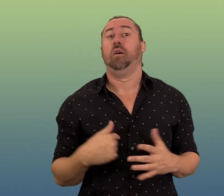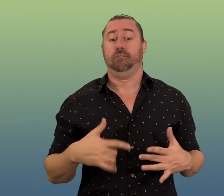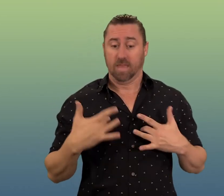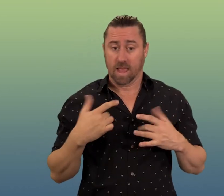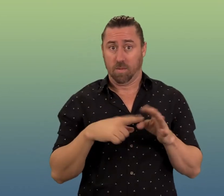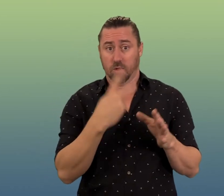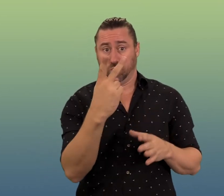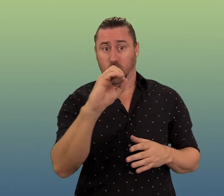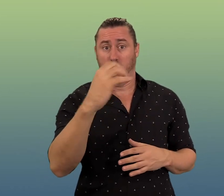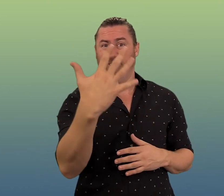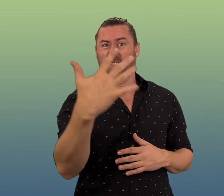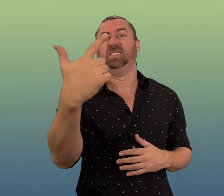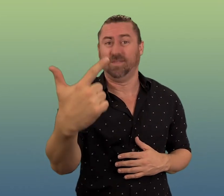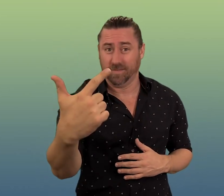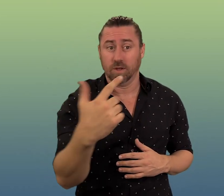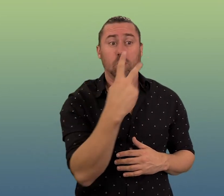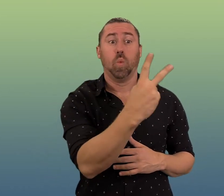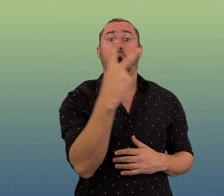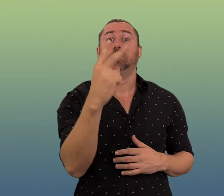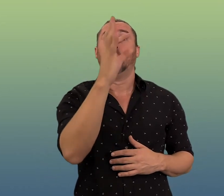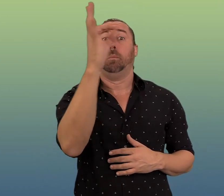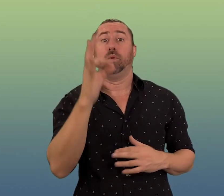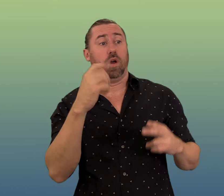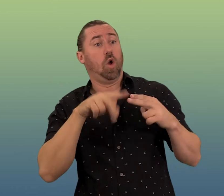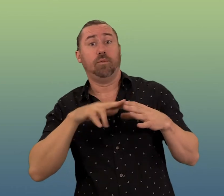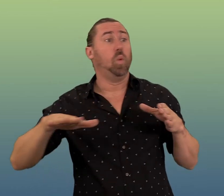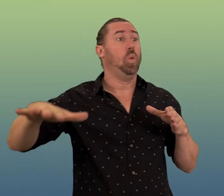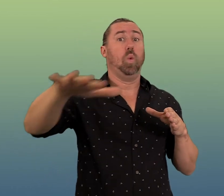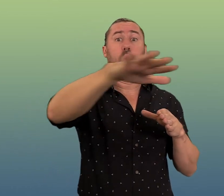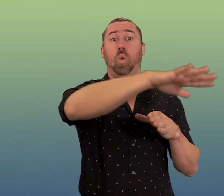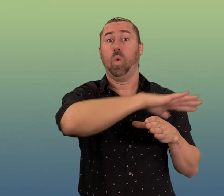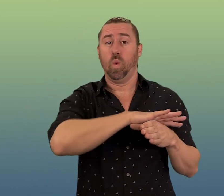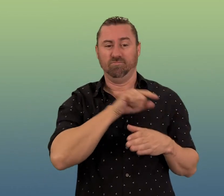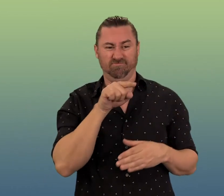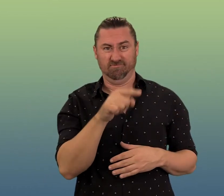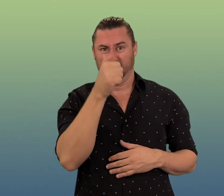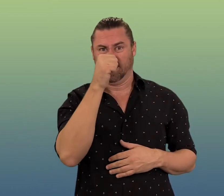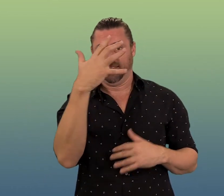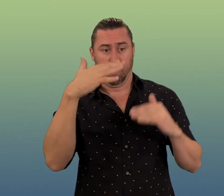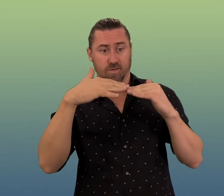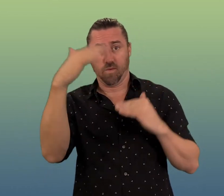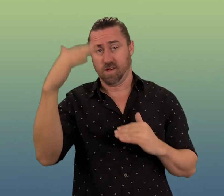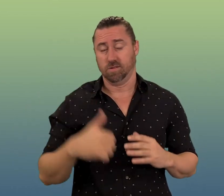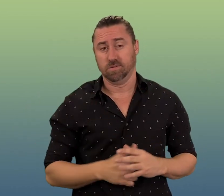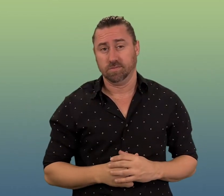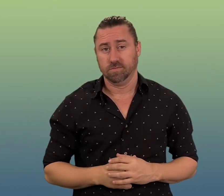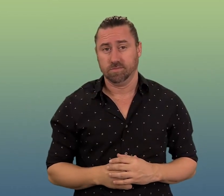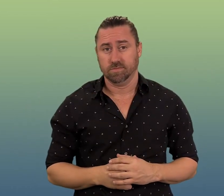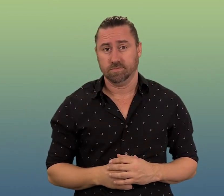It is estimated that by 2057, 22% of the population will be aged 65 or over.